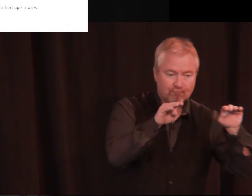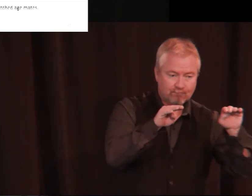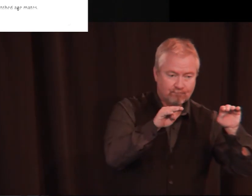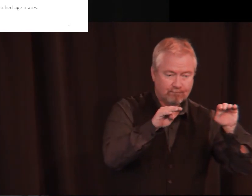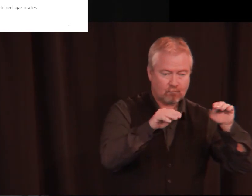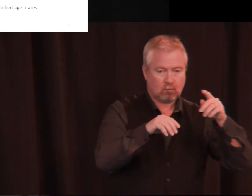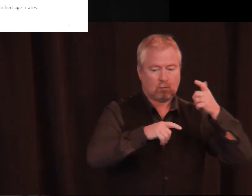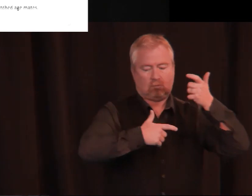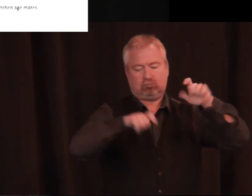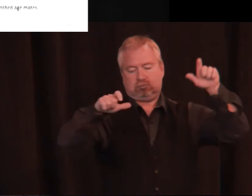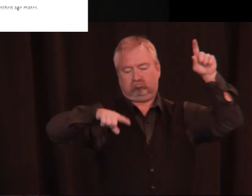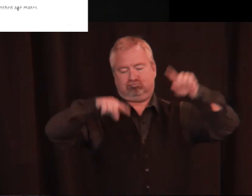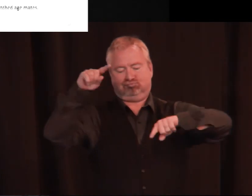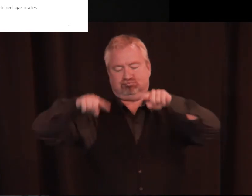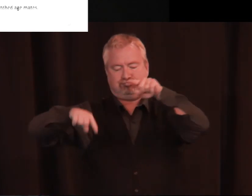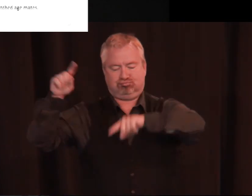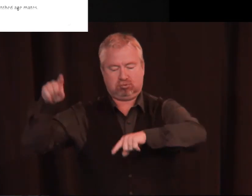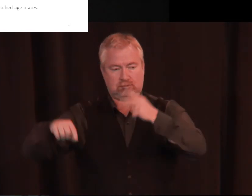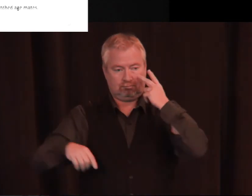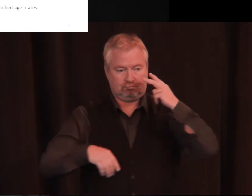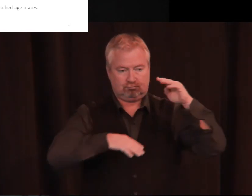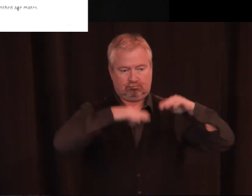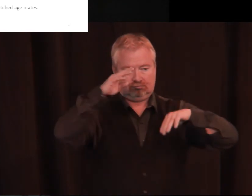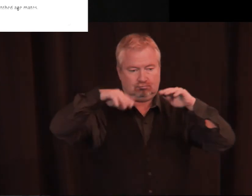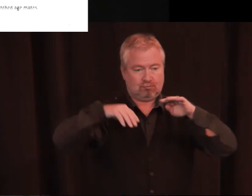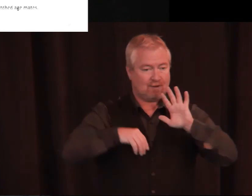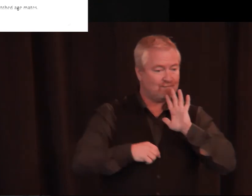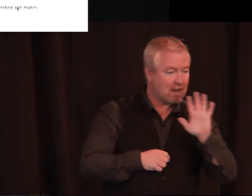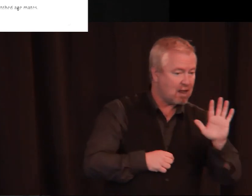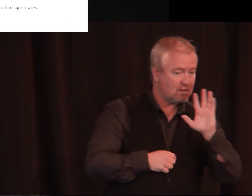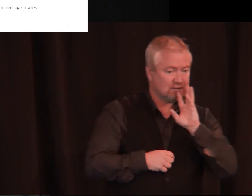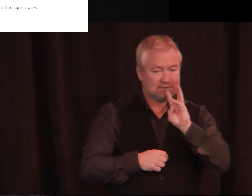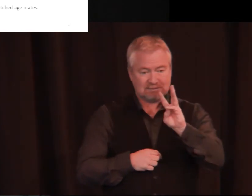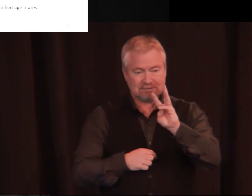and by 5 and 6 years of age, we see almost a one standard deviation difference.